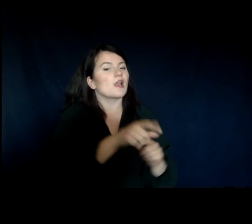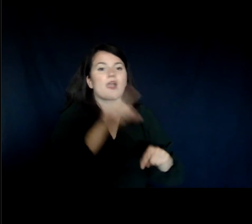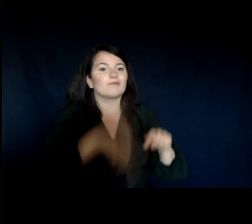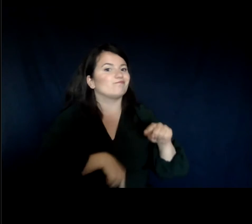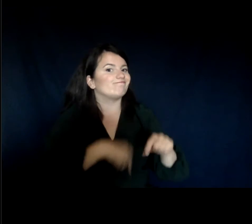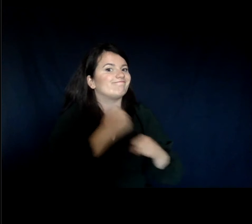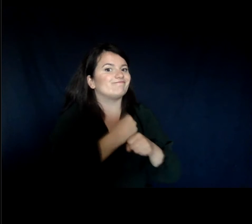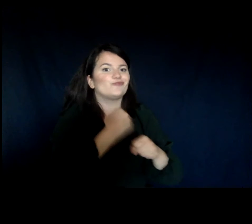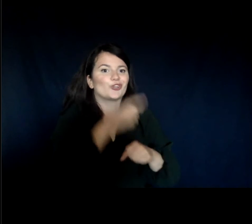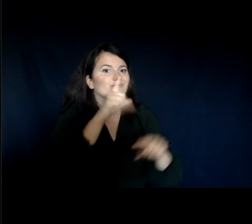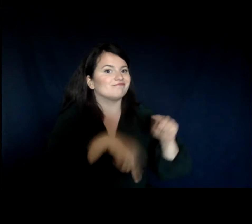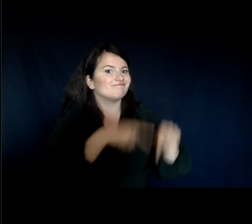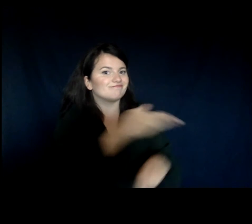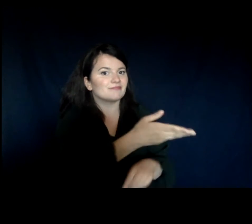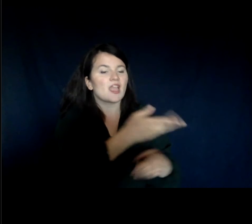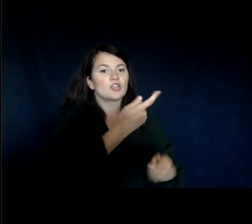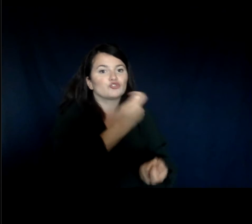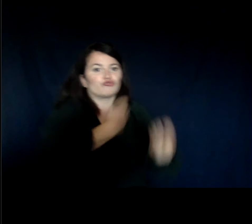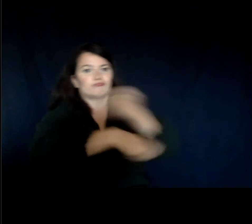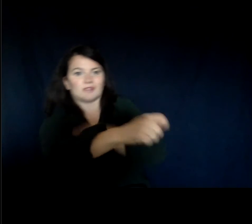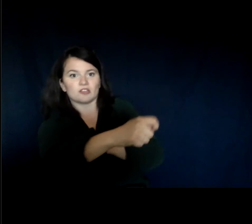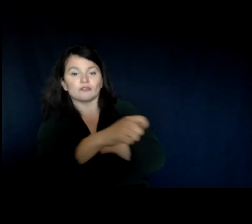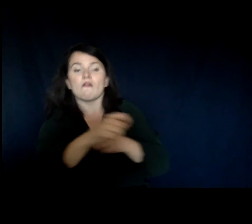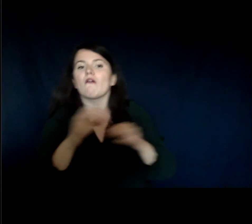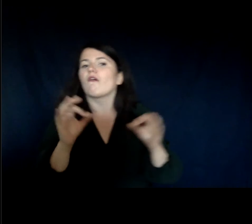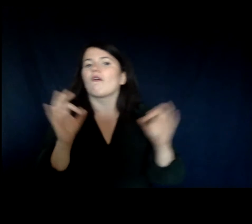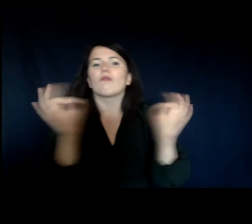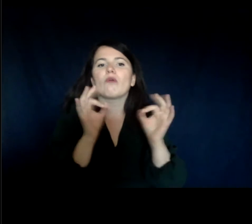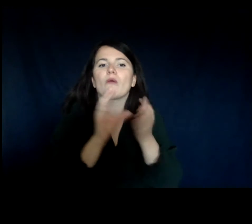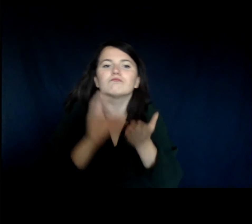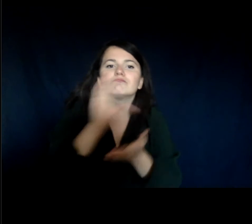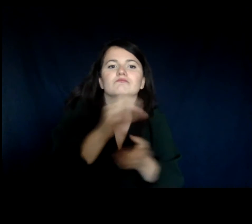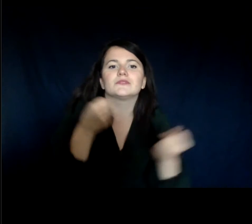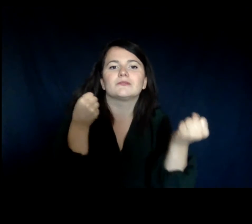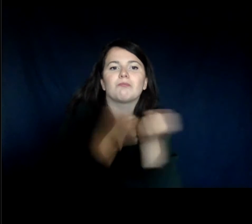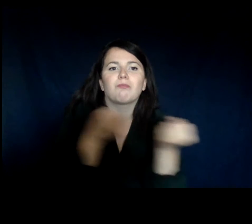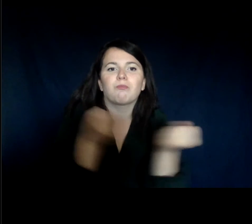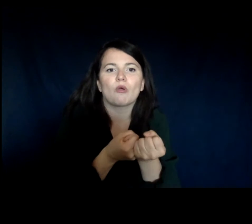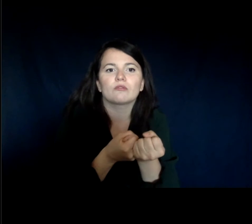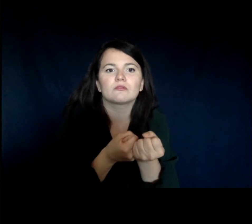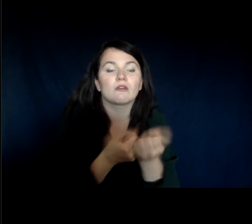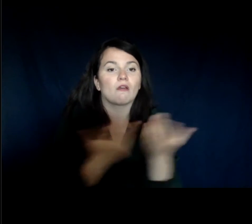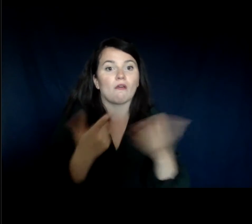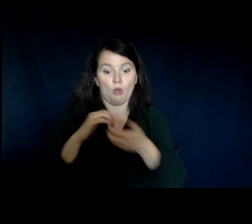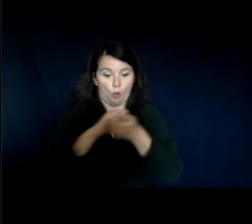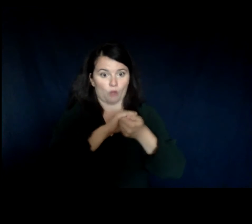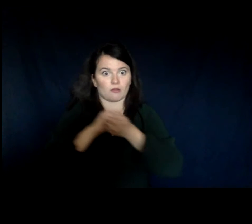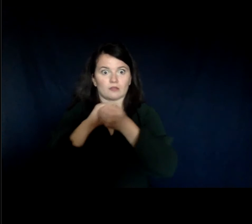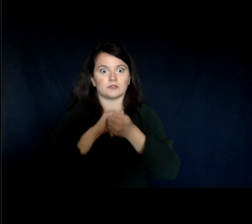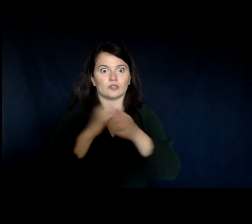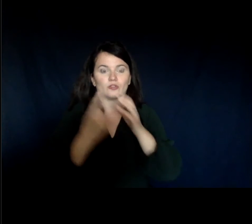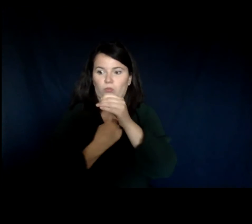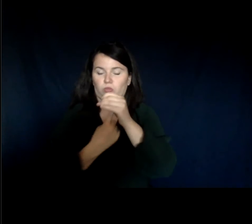Organisations, mainly non-profit organisations struggle a lot to deal with this cost element.